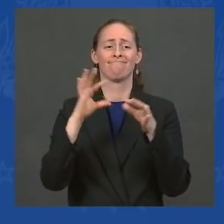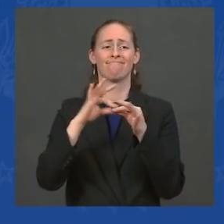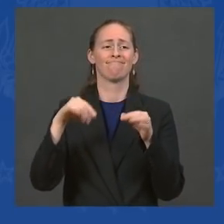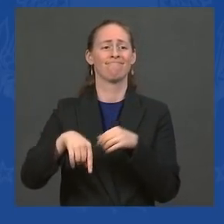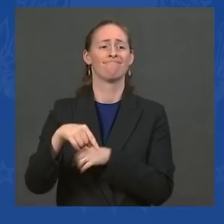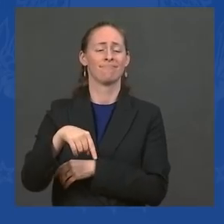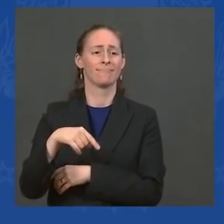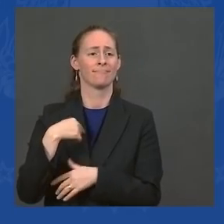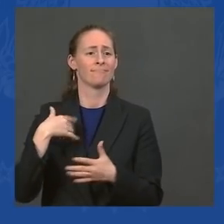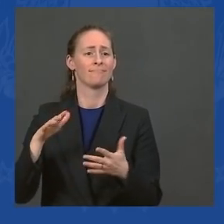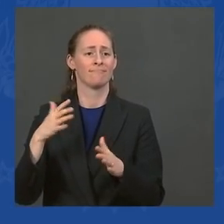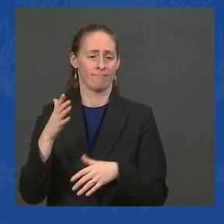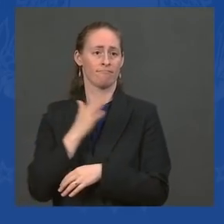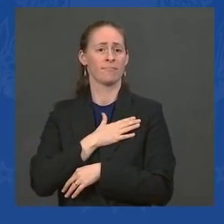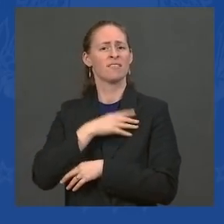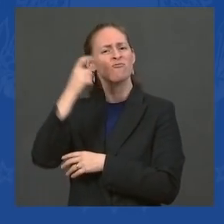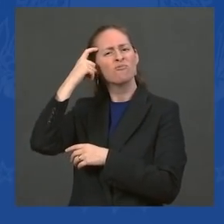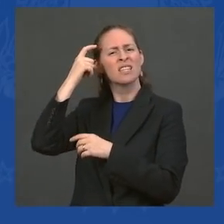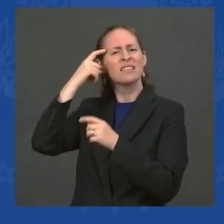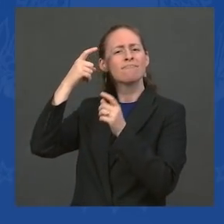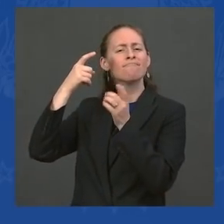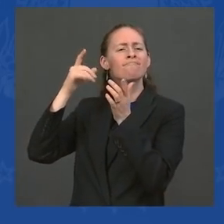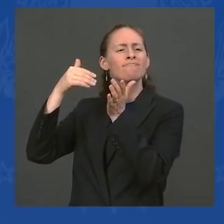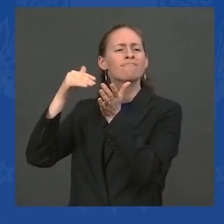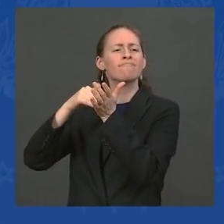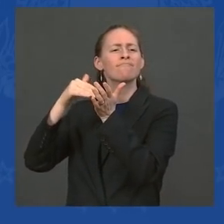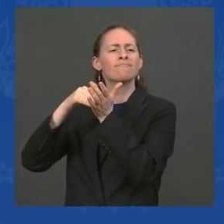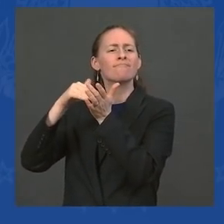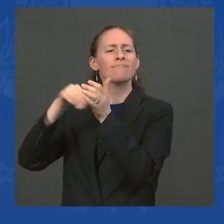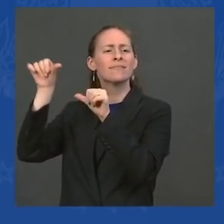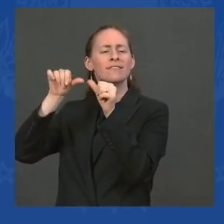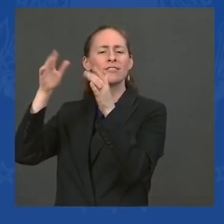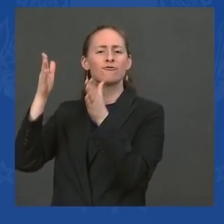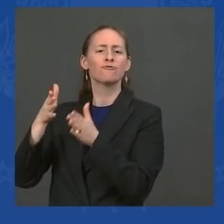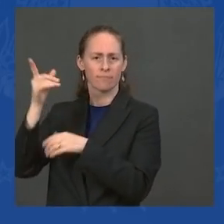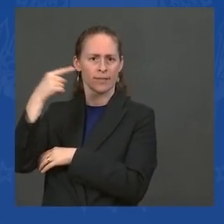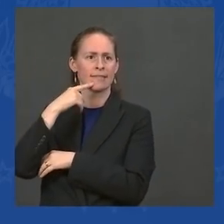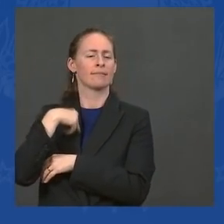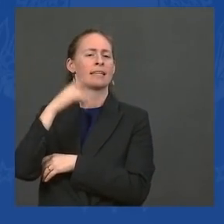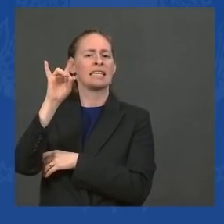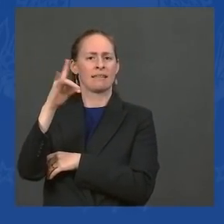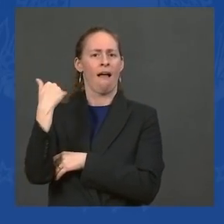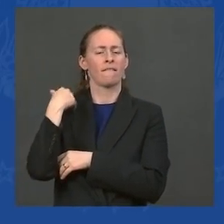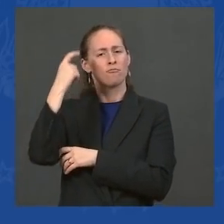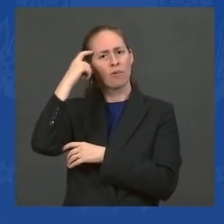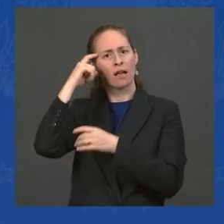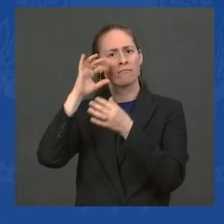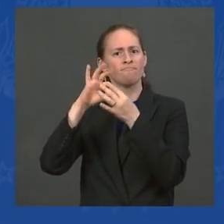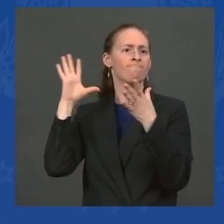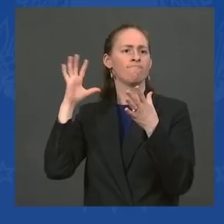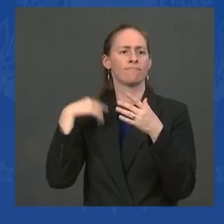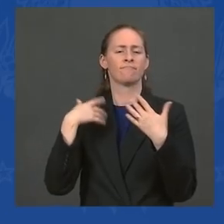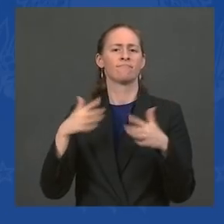said when I had that aneurysm. He said, "Your problem…" and I was then a senator -- "Your problem, Senator, is you're a congenital optimist."